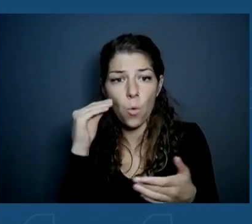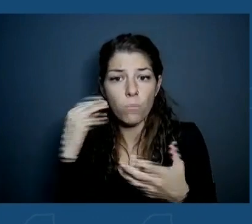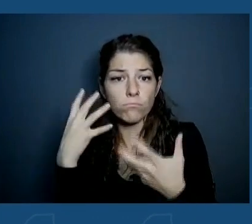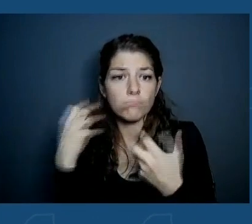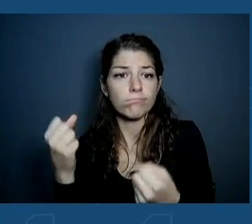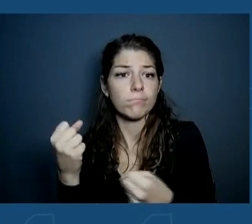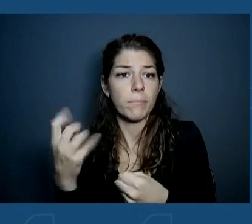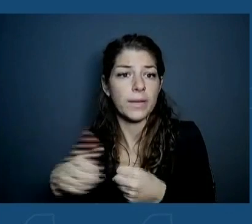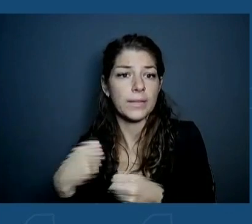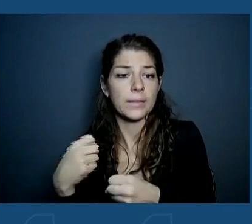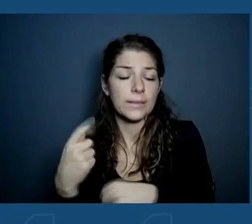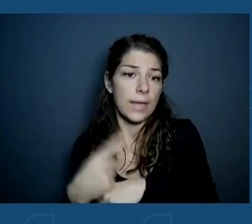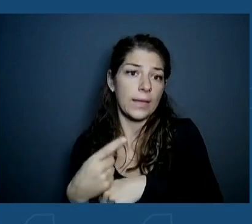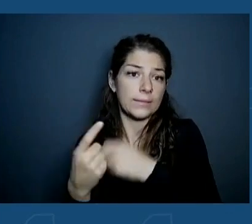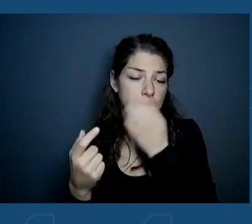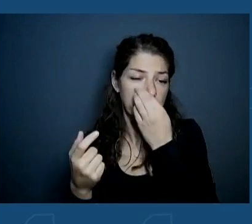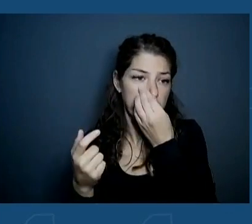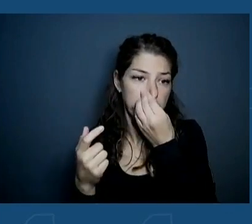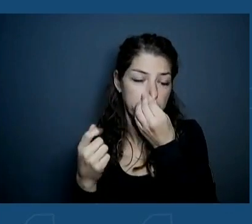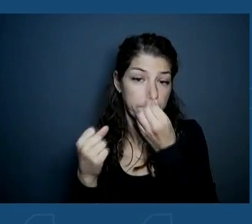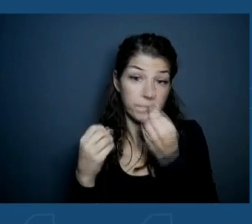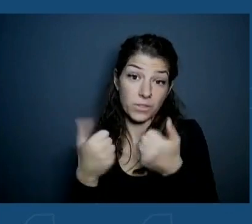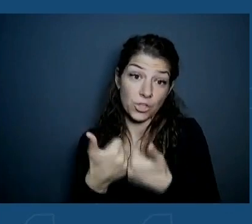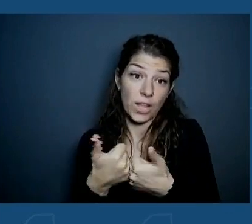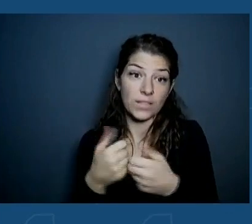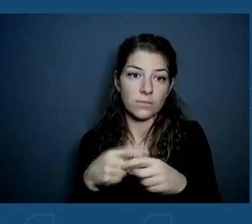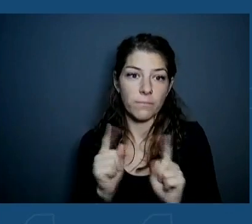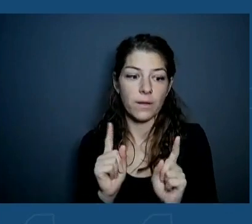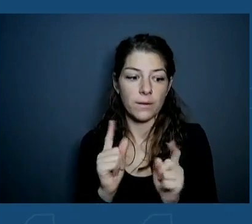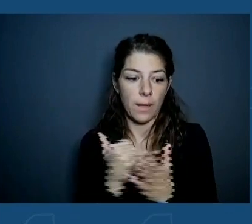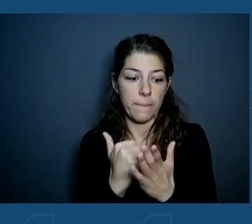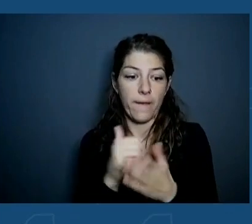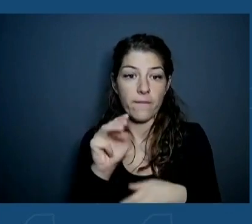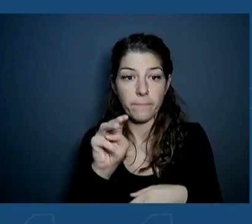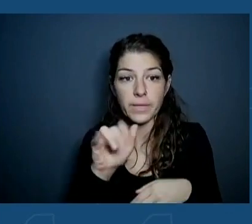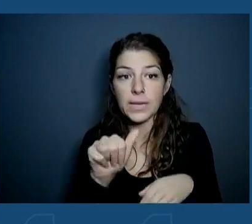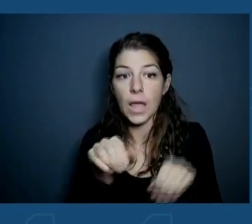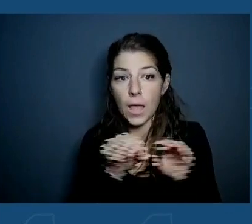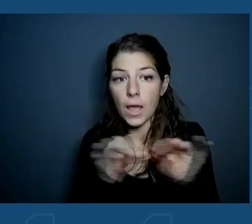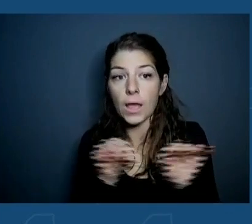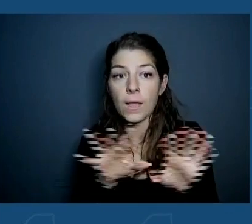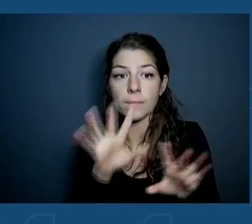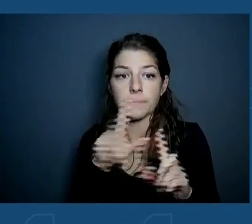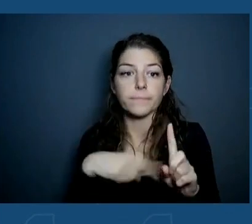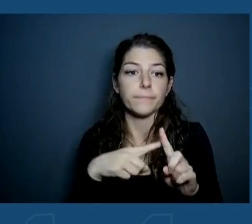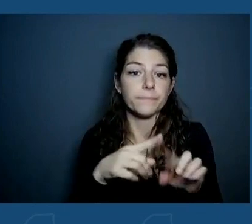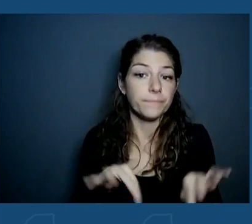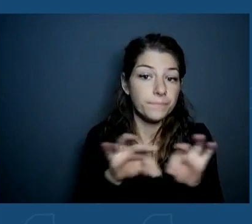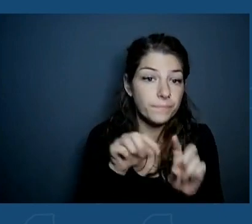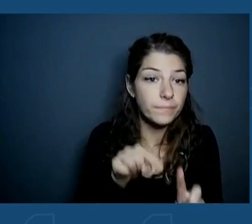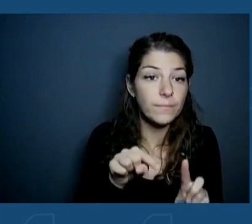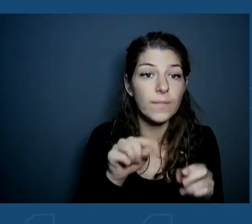LOSING TIME FROM WORK BUT IF YOU ONLY GET A CHECK SHOWING UP TO YOUR JOB AS A WAITRESS, YOU WANT TO PROTECT YOURSELF AND MAKE SURE YOU DO NOT GET SIDELINED AND HAVE TO STAY HOME